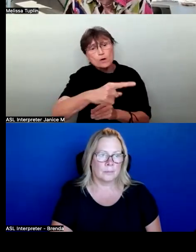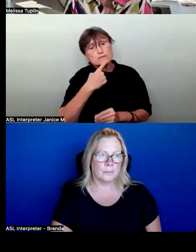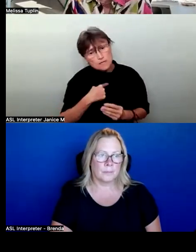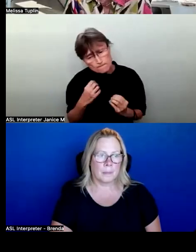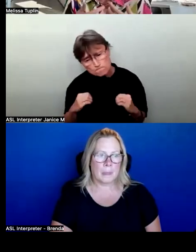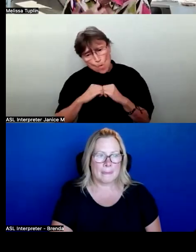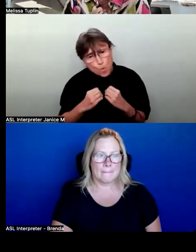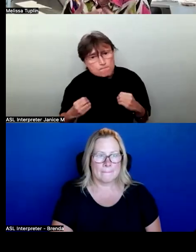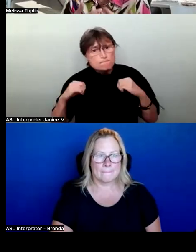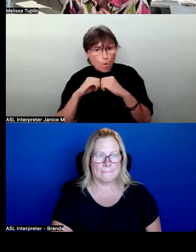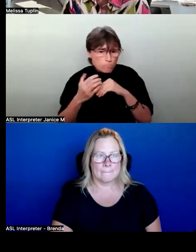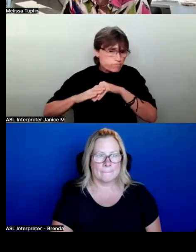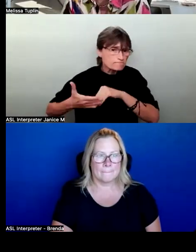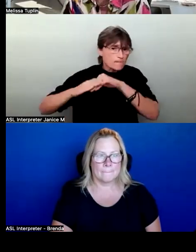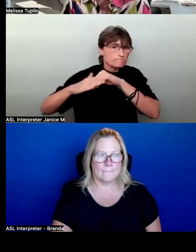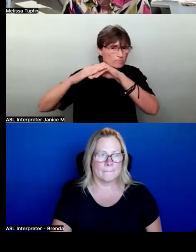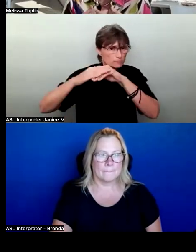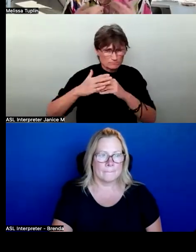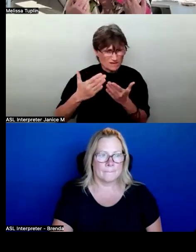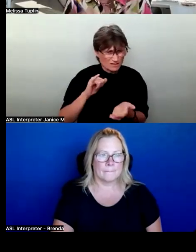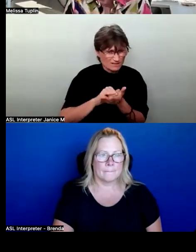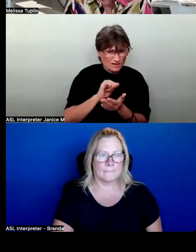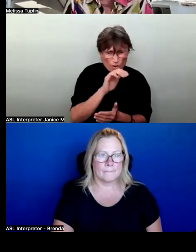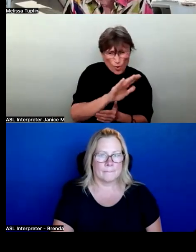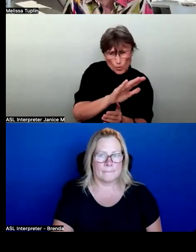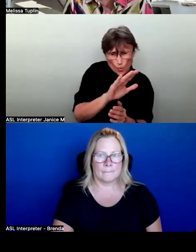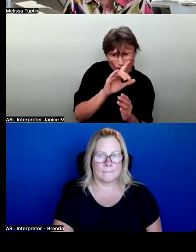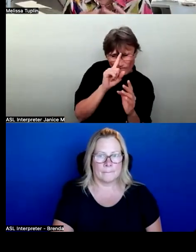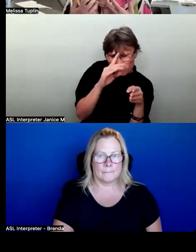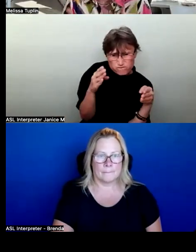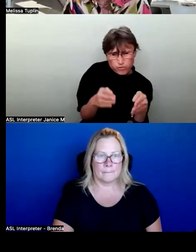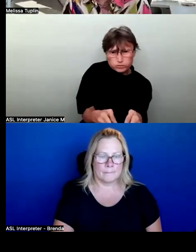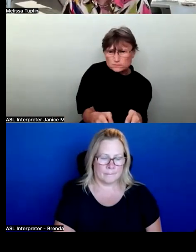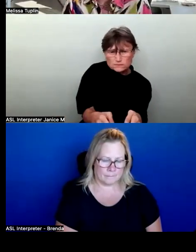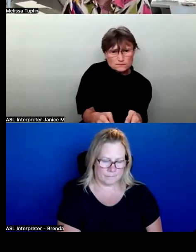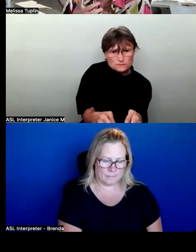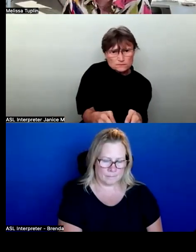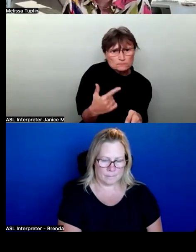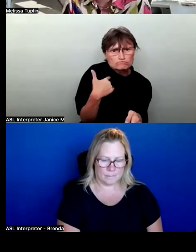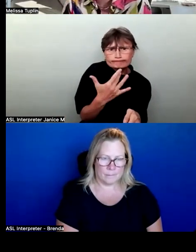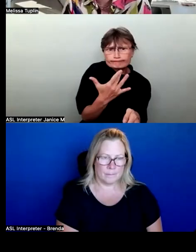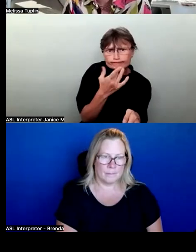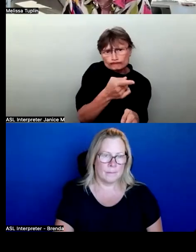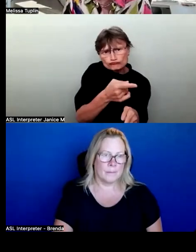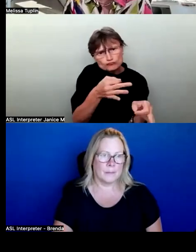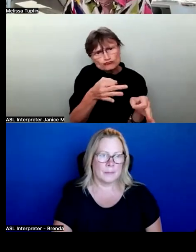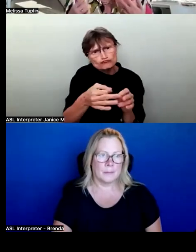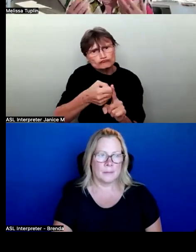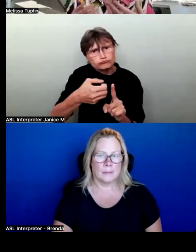if that's not what you're focused on. We want you to tell us the why and the how. What is